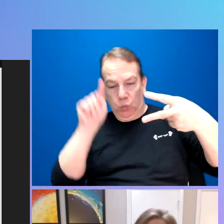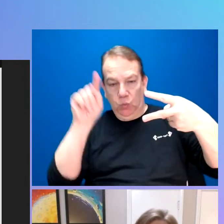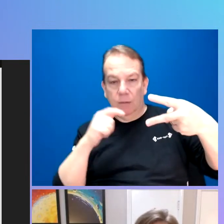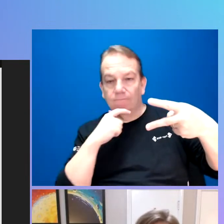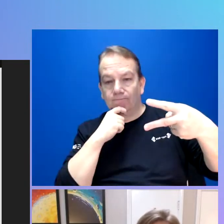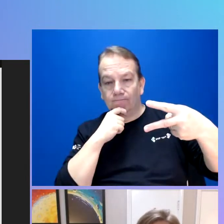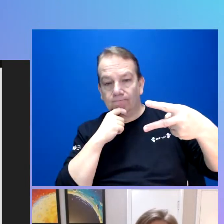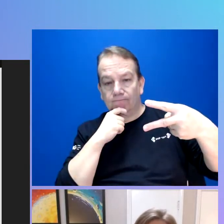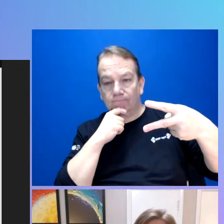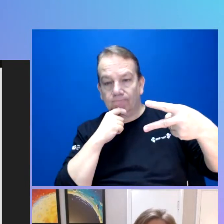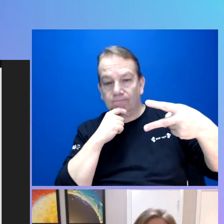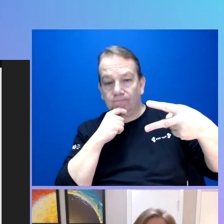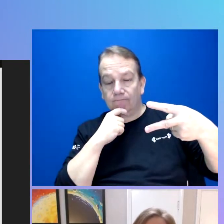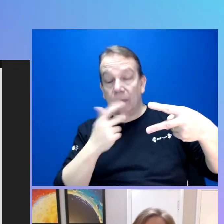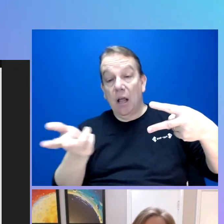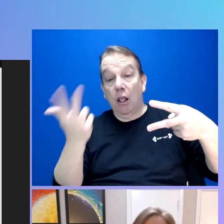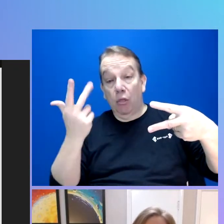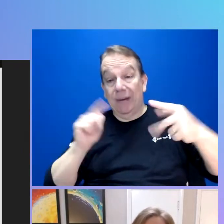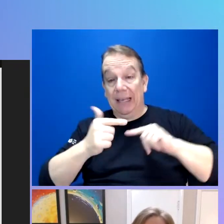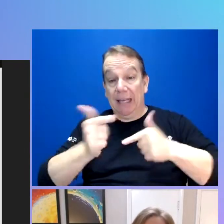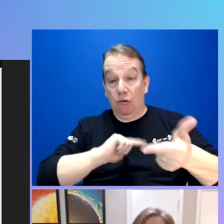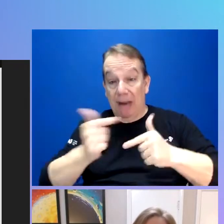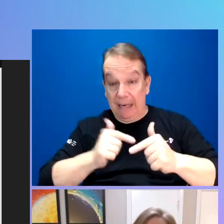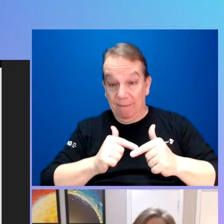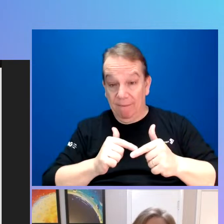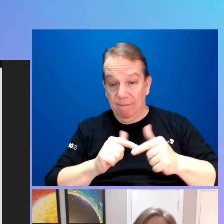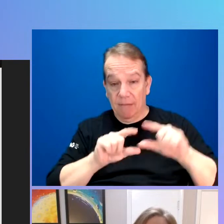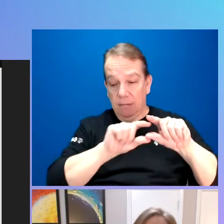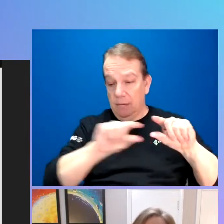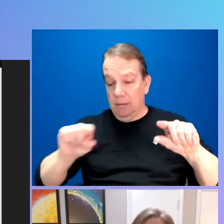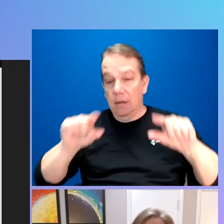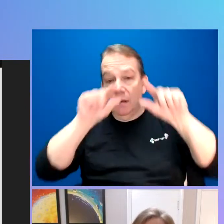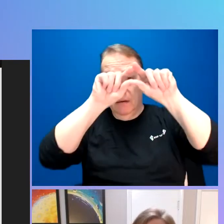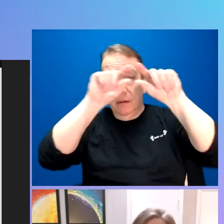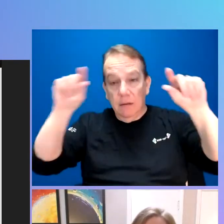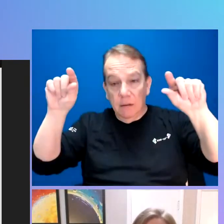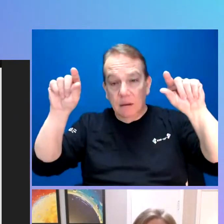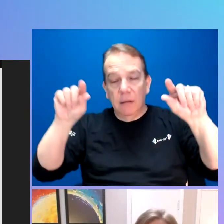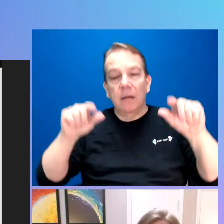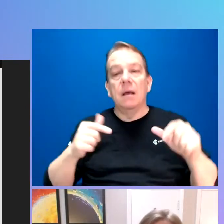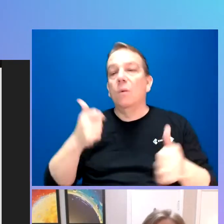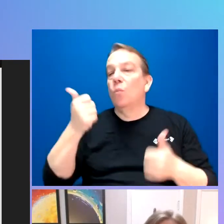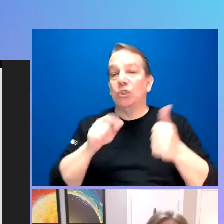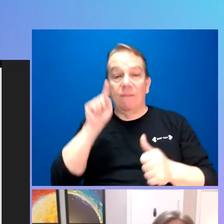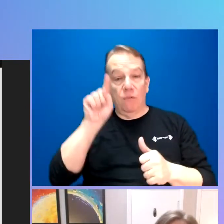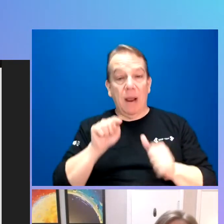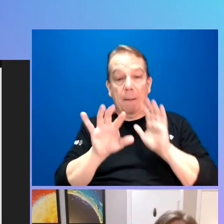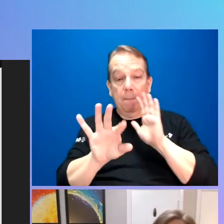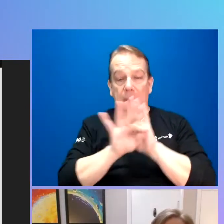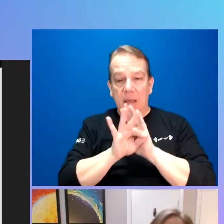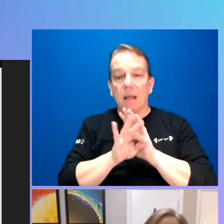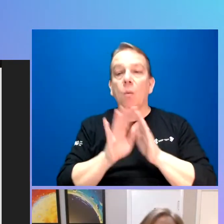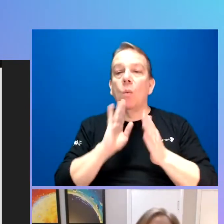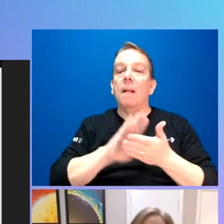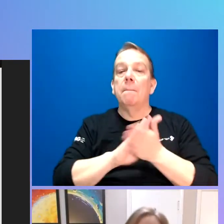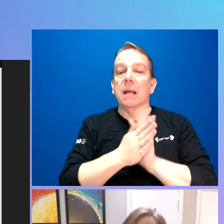interactive elements in a horizontal layout, and whichever one I select gets highlighted